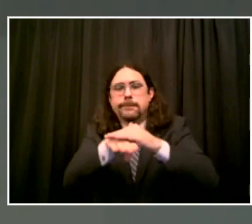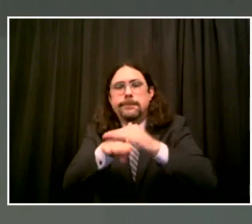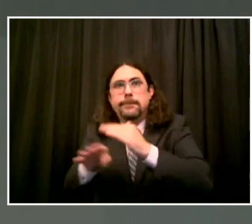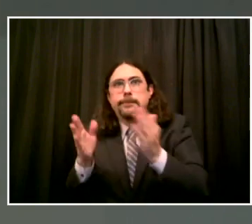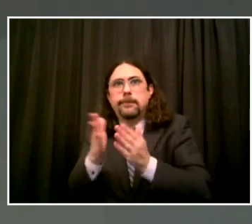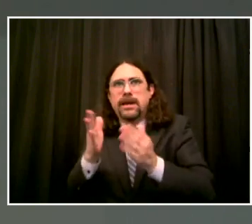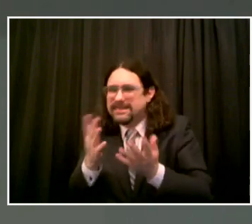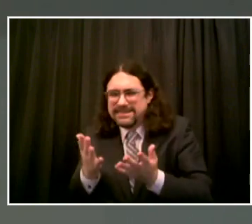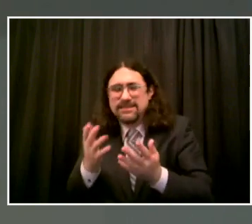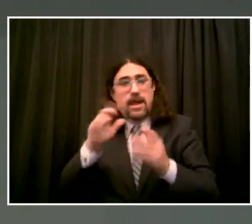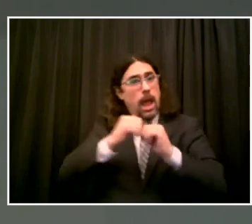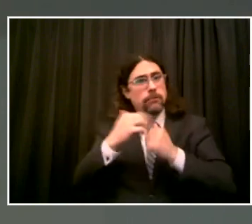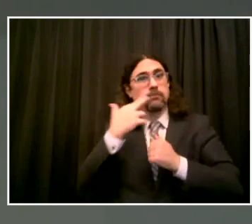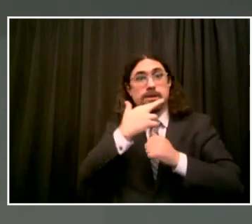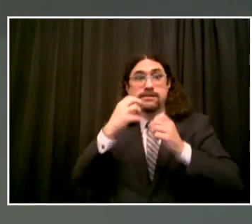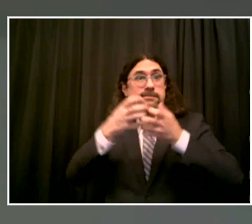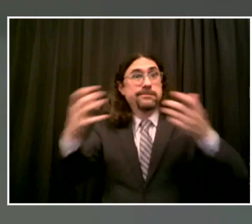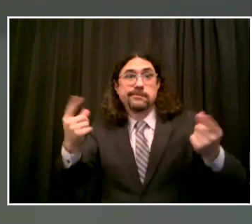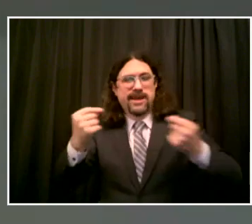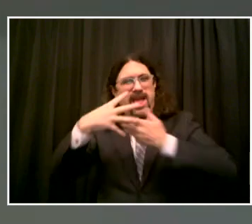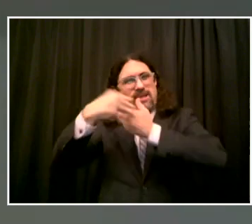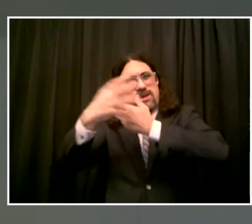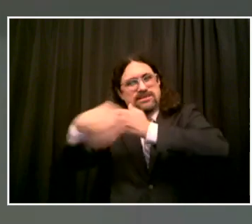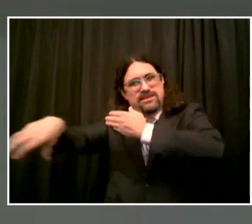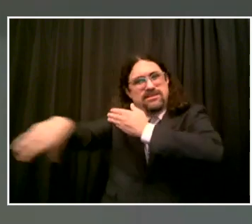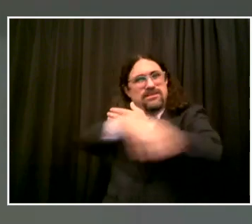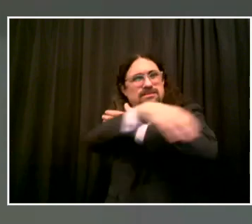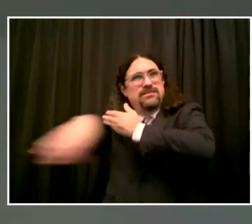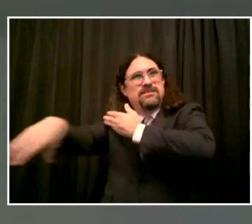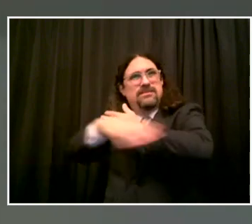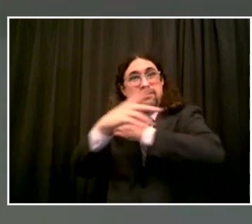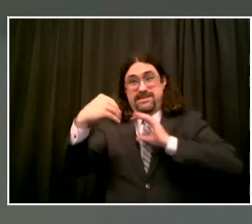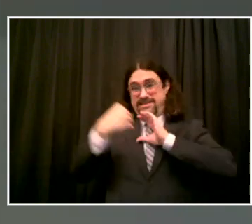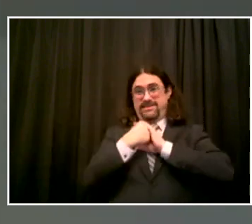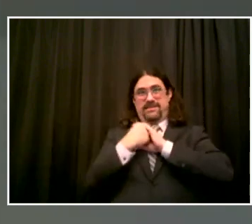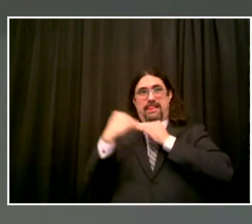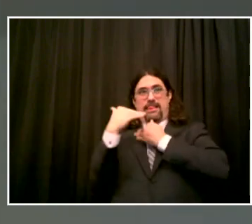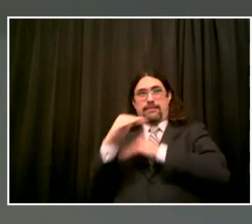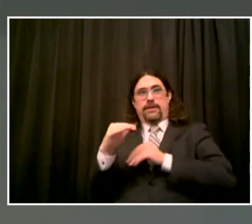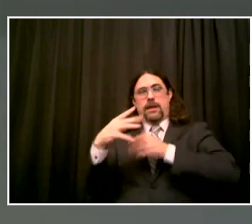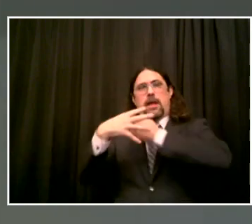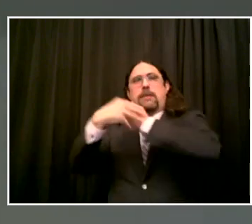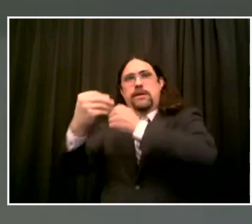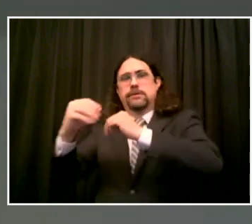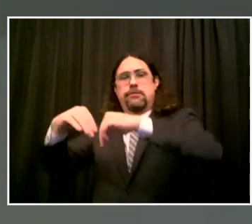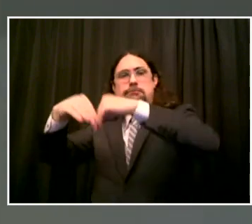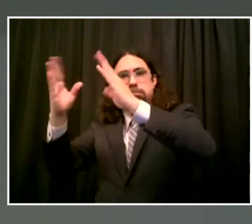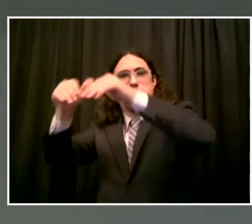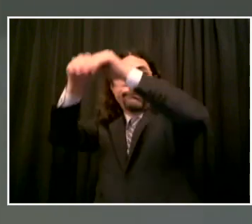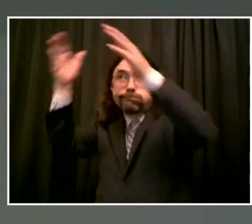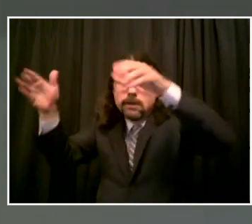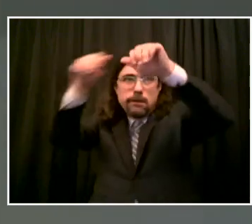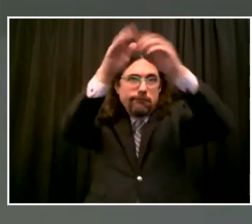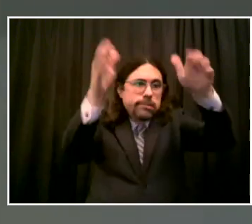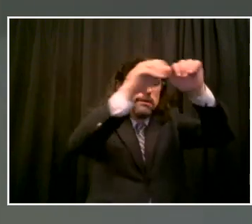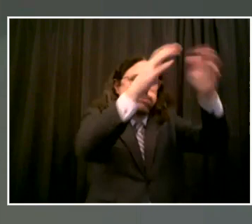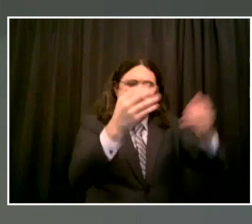DIFFERENCE BETWEEN A BUSINESS BEING VIABLE. WAIVGIN FEES COULD MAKE A BIG DIFFERENCE.